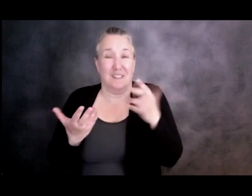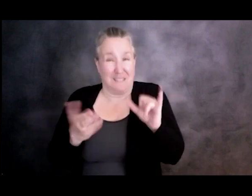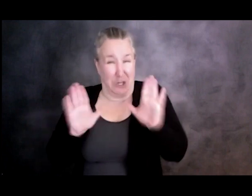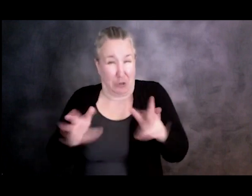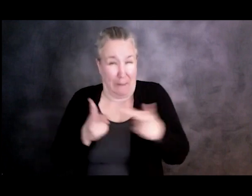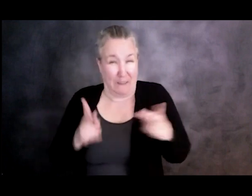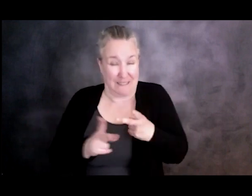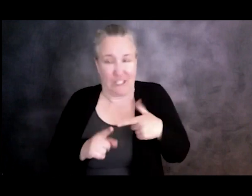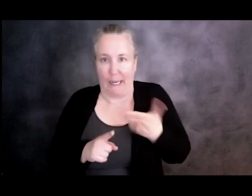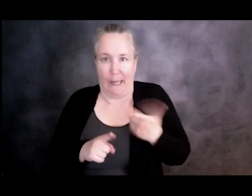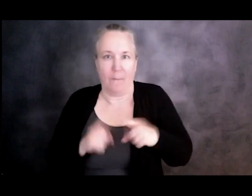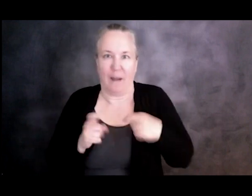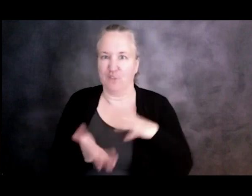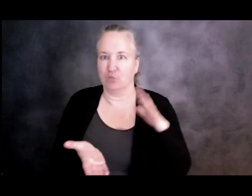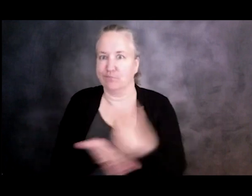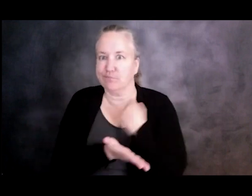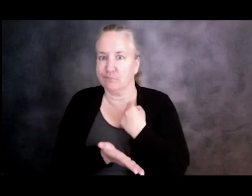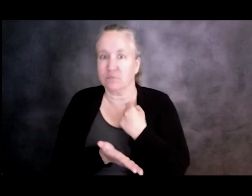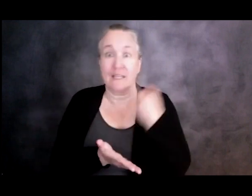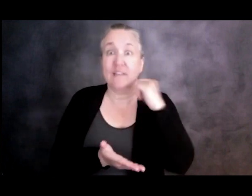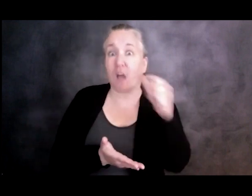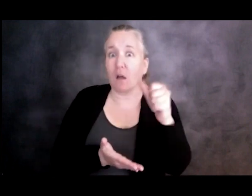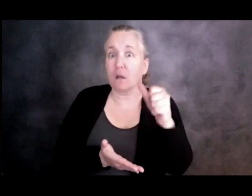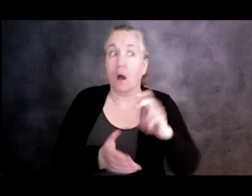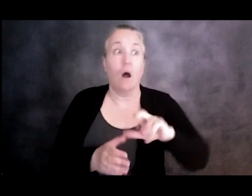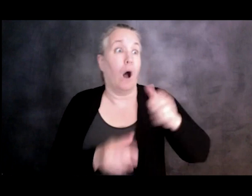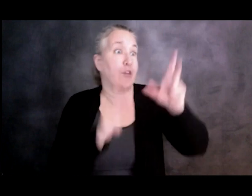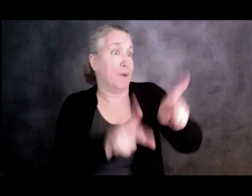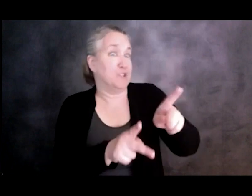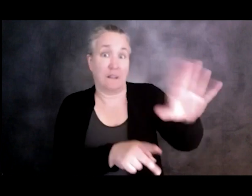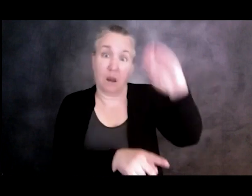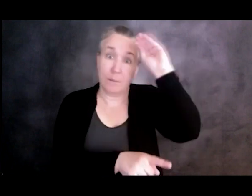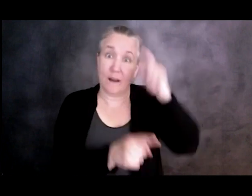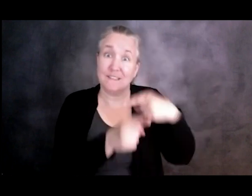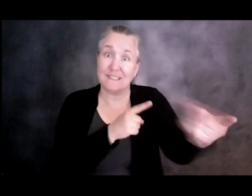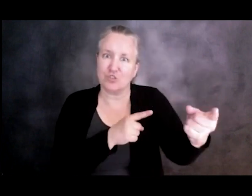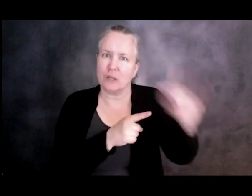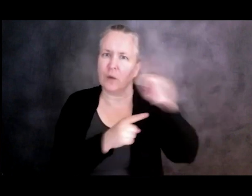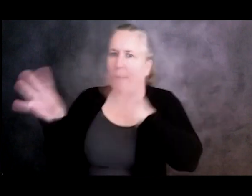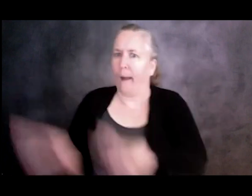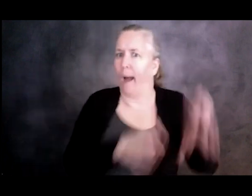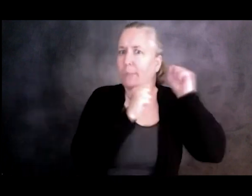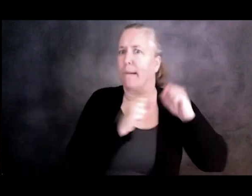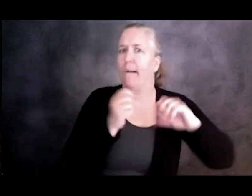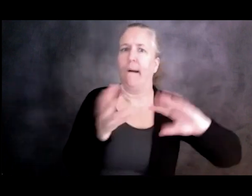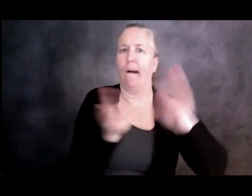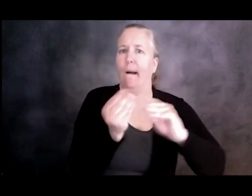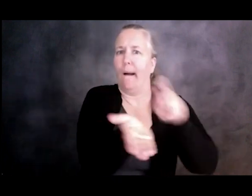but I have to take advantage of it. Because if I don't, someone else whose opinions I might disagree with might be saying things that I don't think